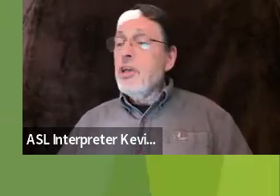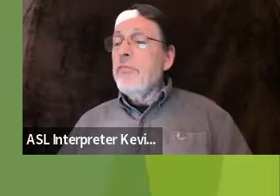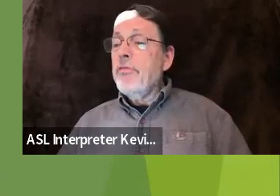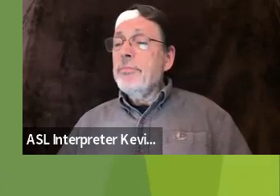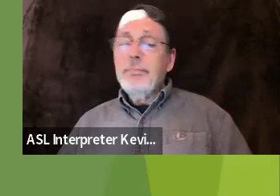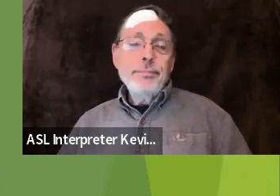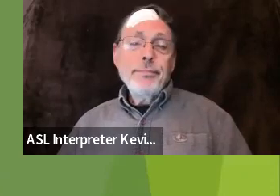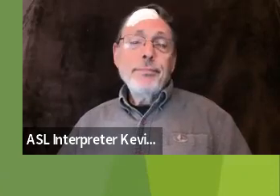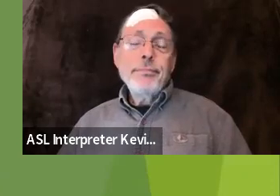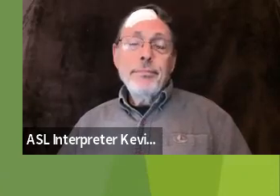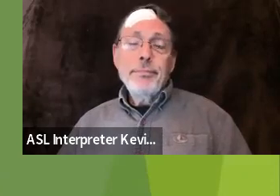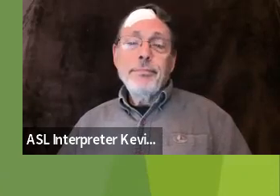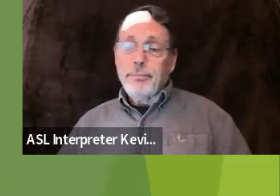yourself.